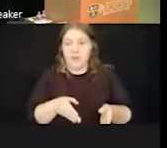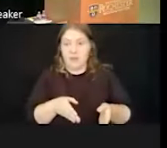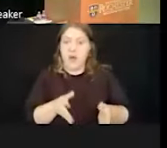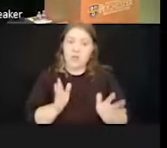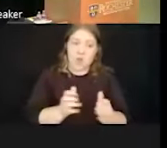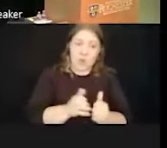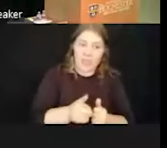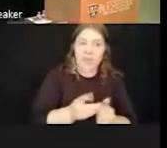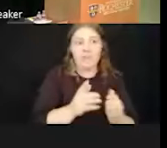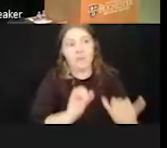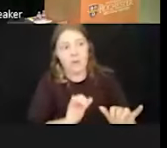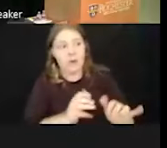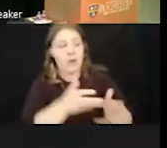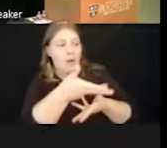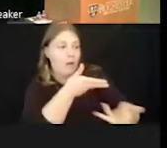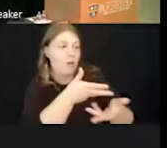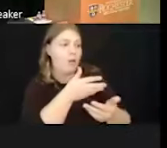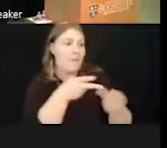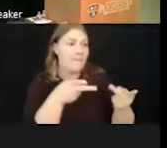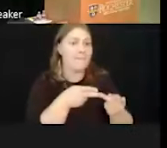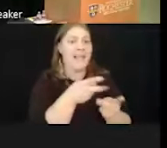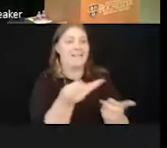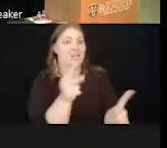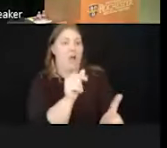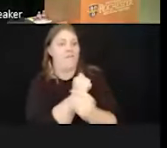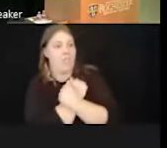the way that I would speak to my own children the way that I would speak to my own elderly